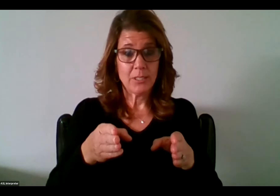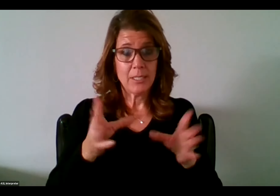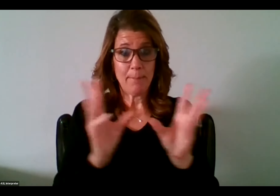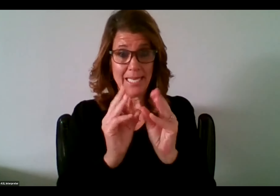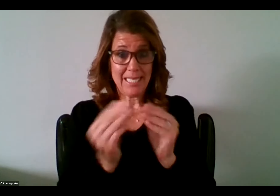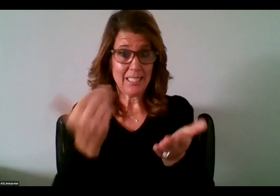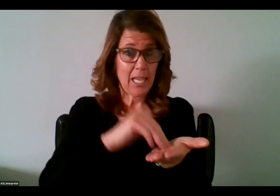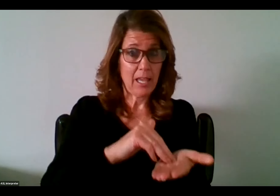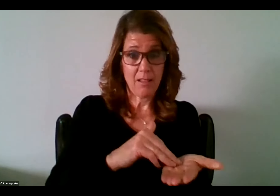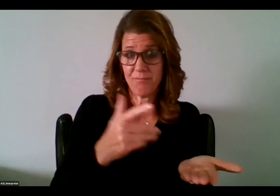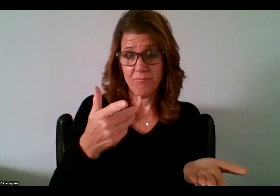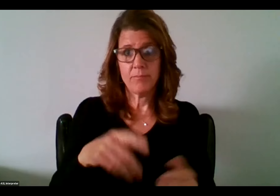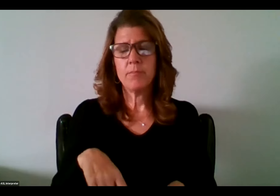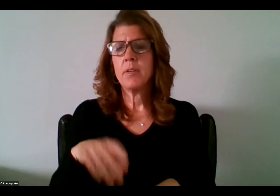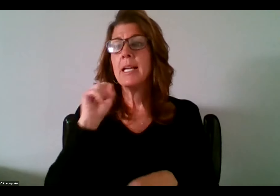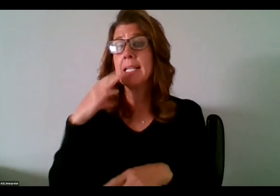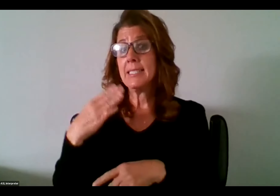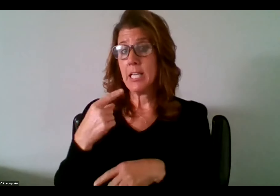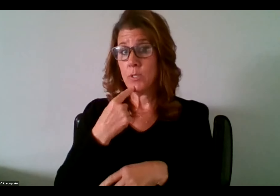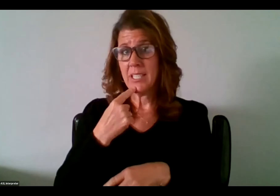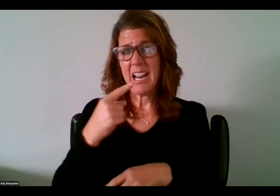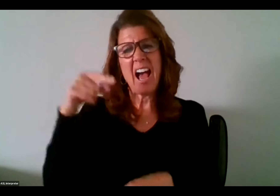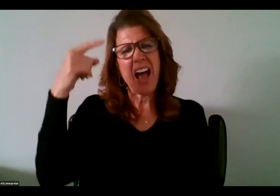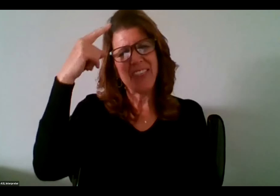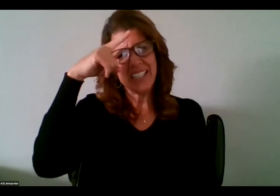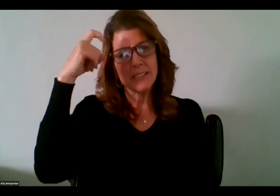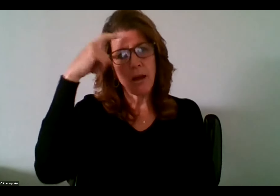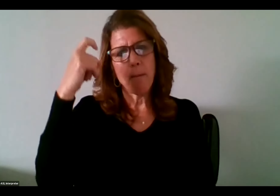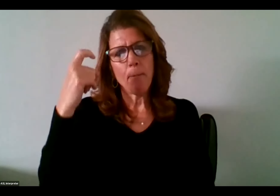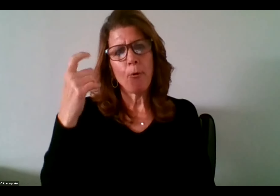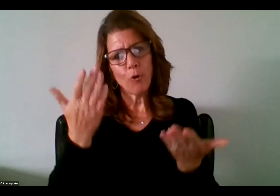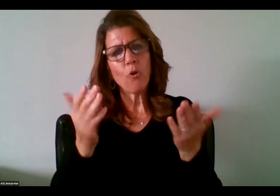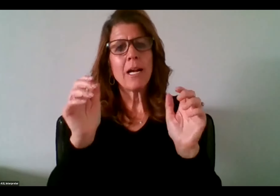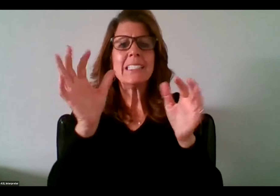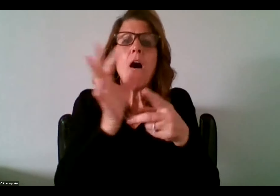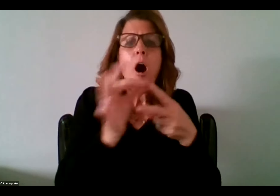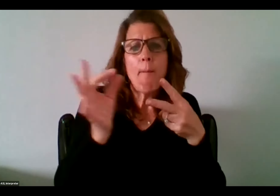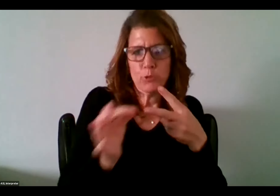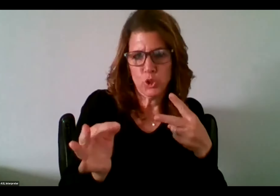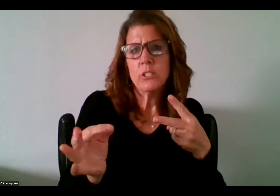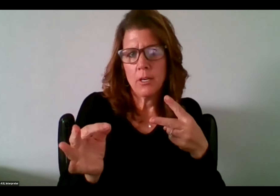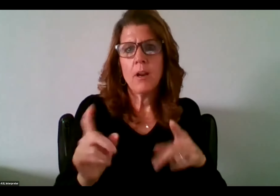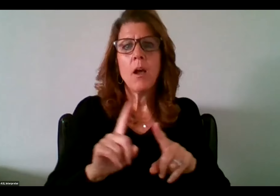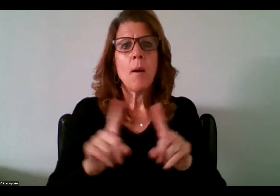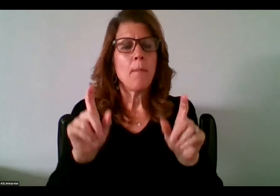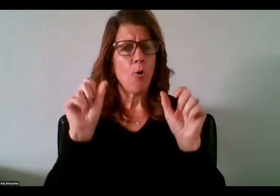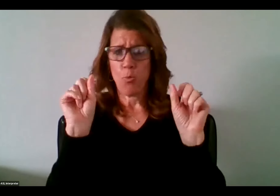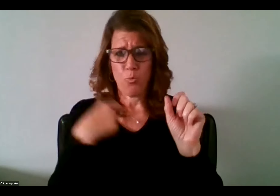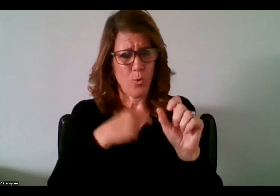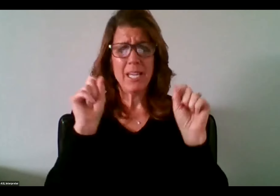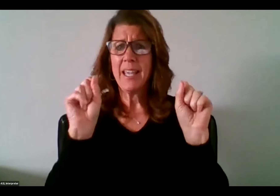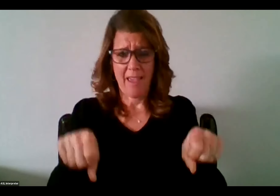Sarah: I think by the summer it could be an option. But we can absolutely well, we